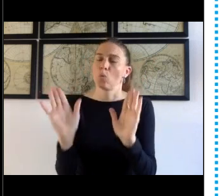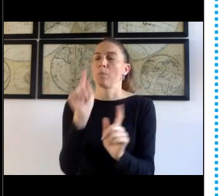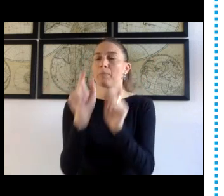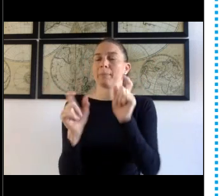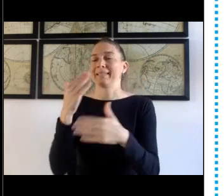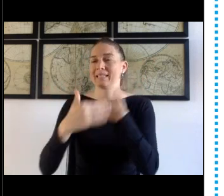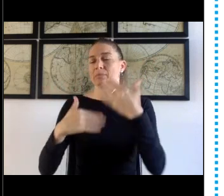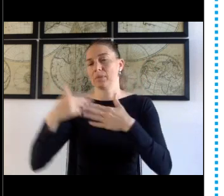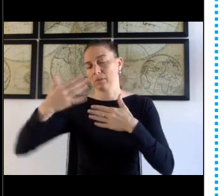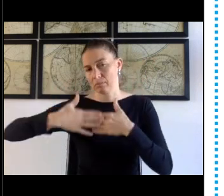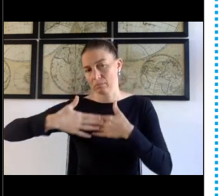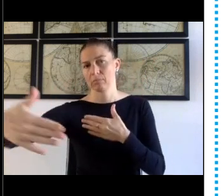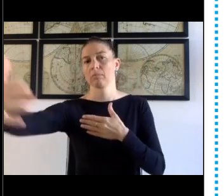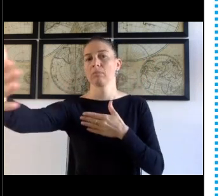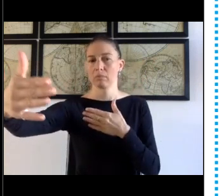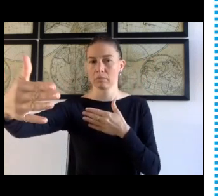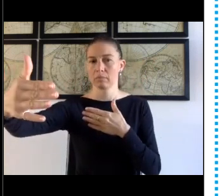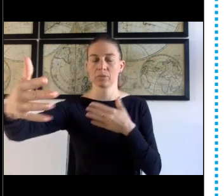meaning all of these people also.